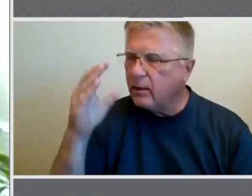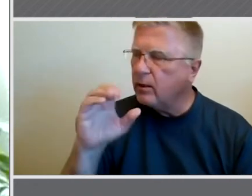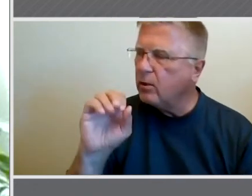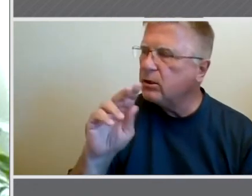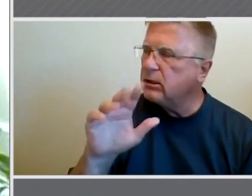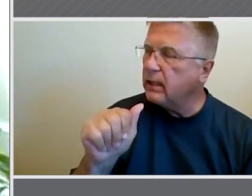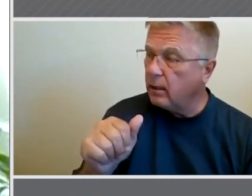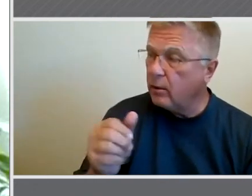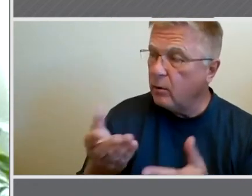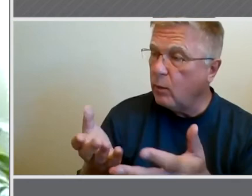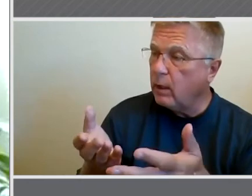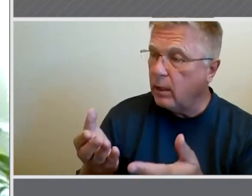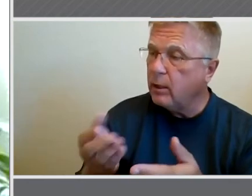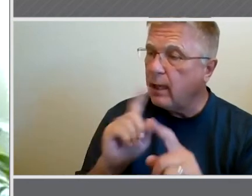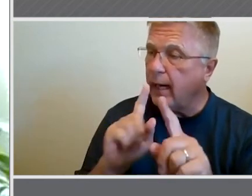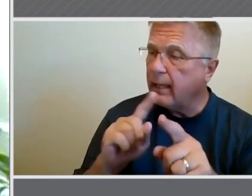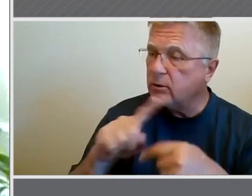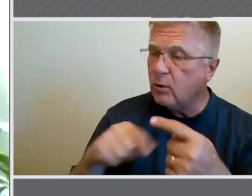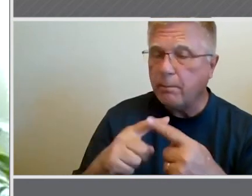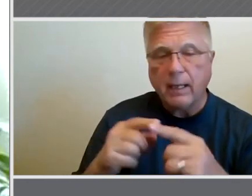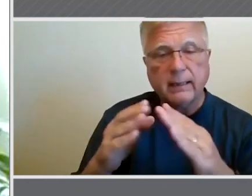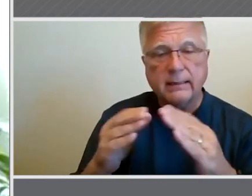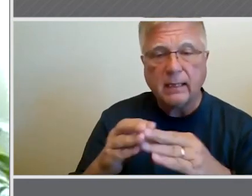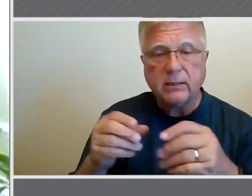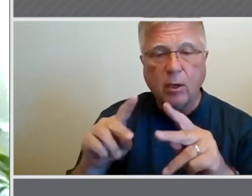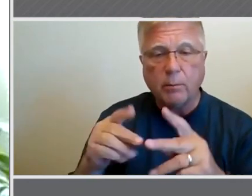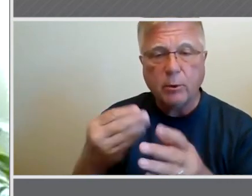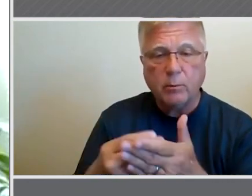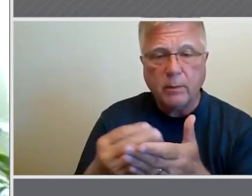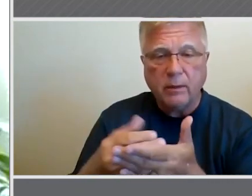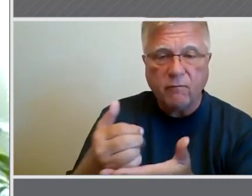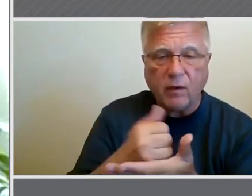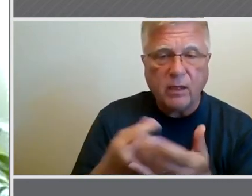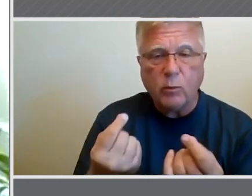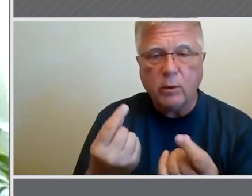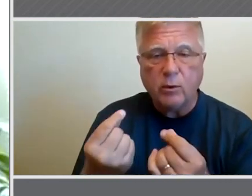housing Opportunity Fund is what they've been doing the past couple of years. So as of.